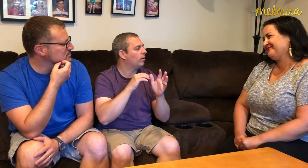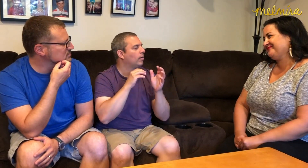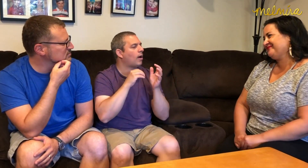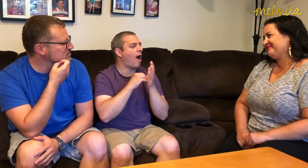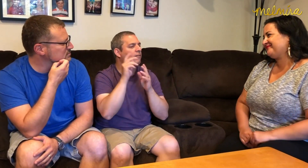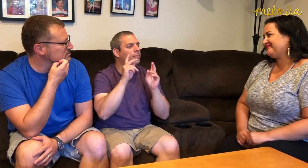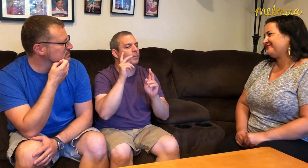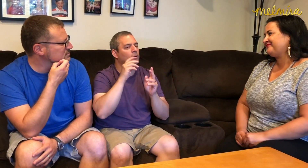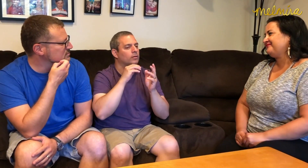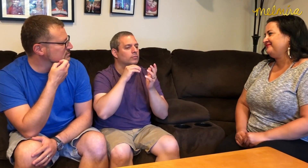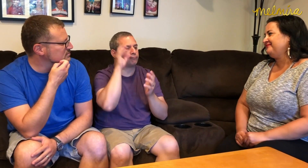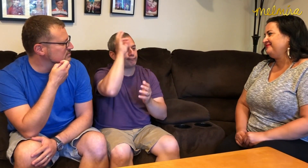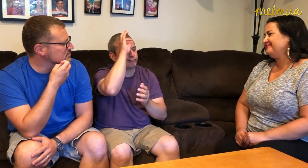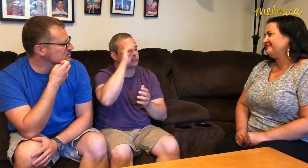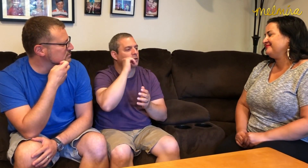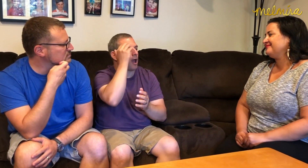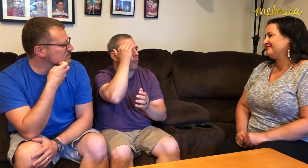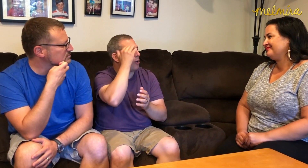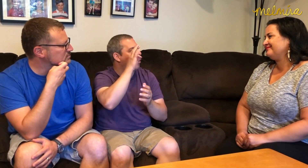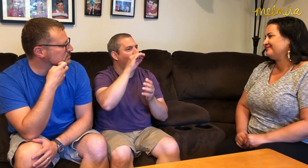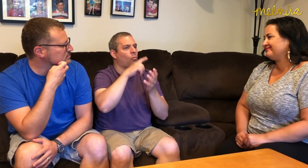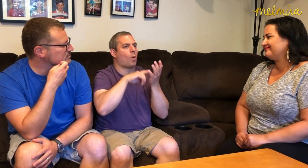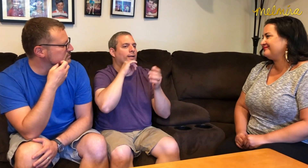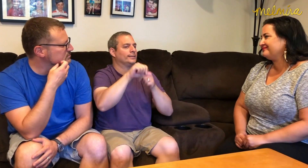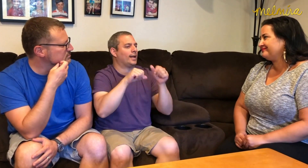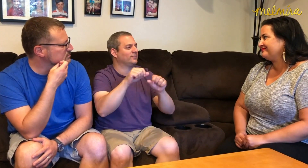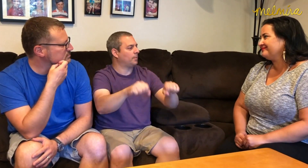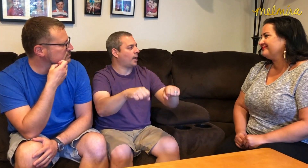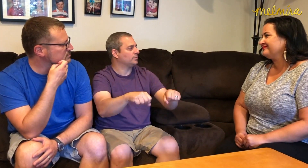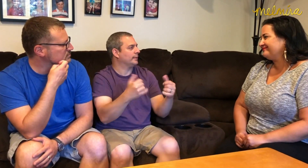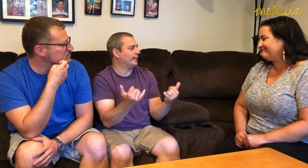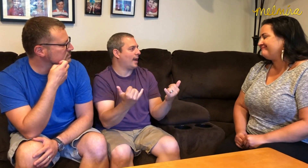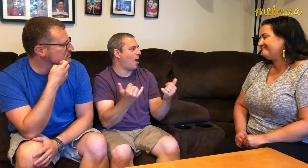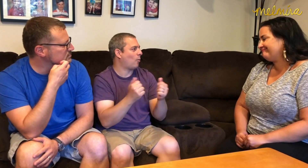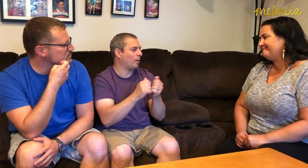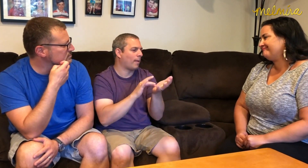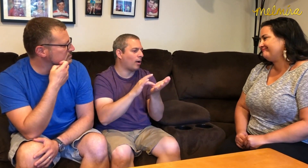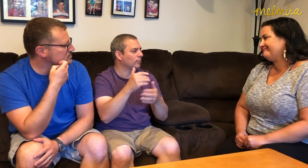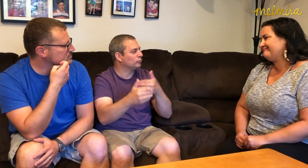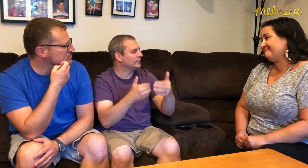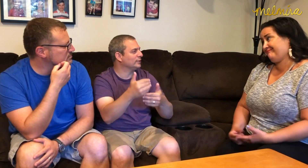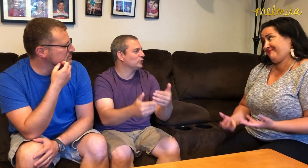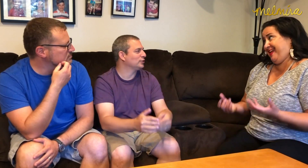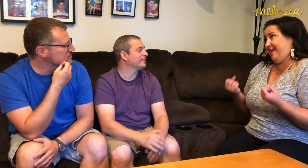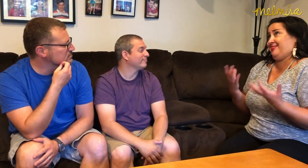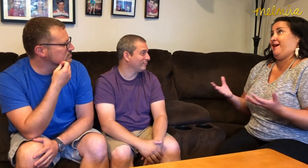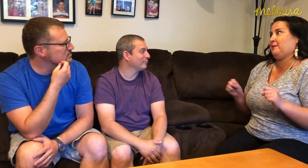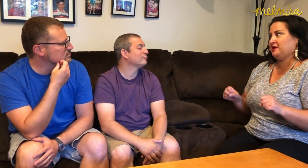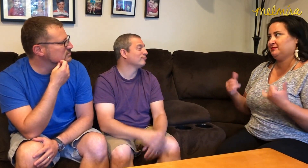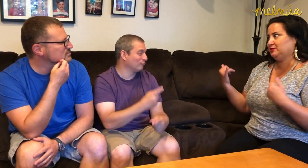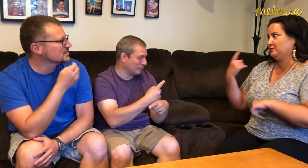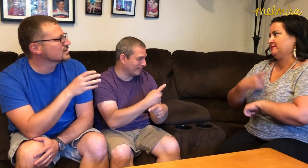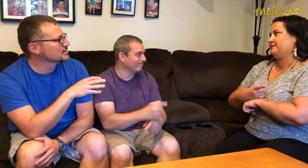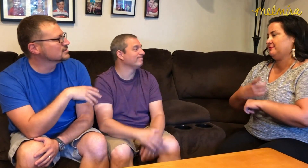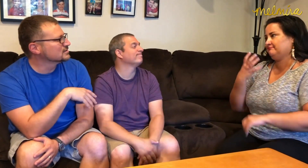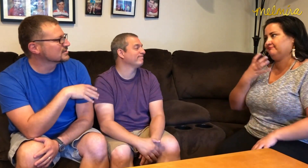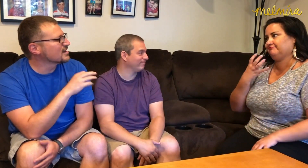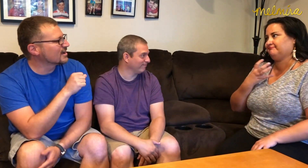Often people are not aware of what is scientific possible now with the medical procedures. A lot of possibilities today.